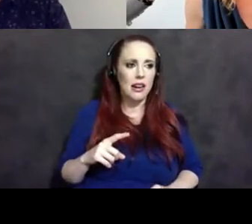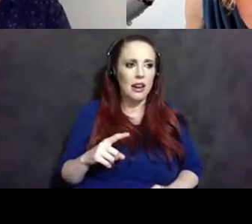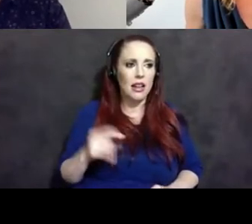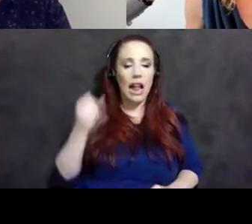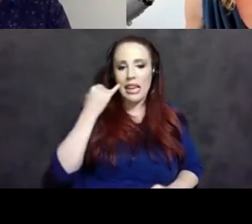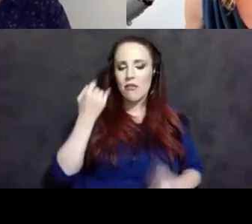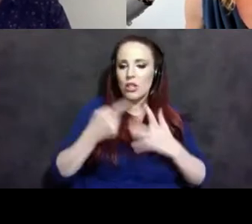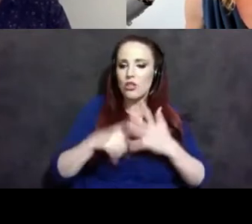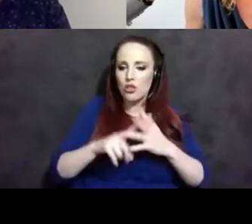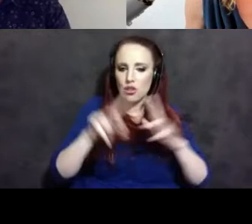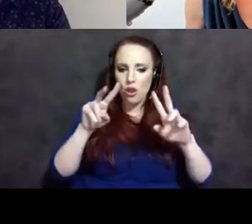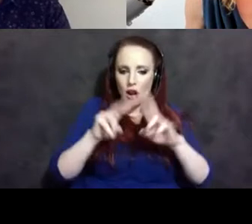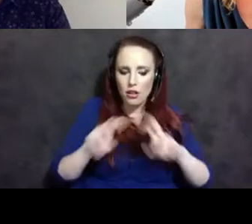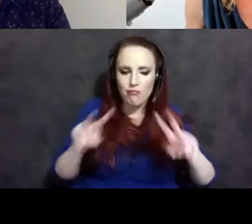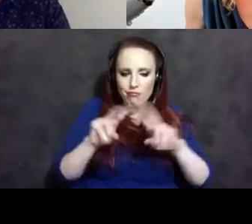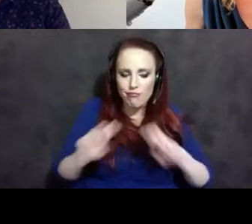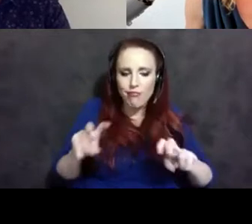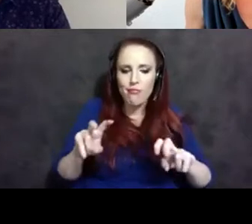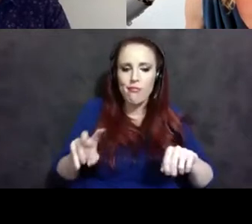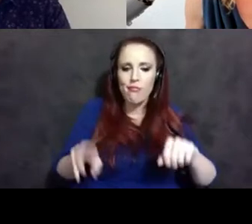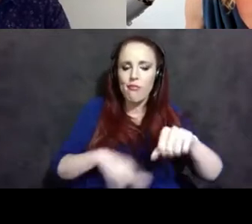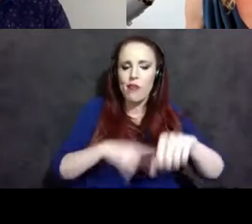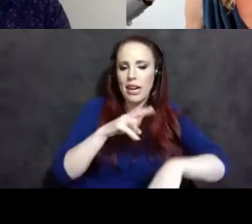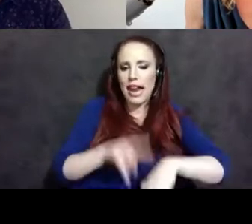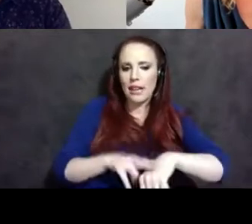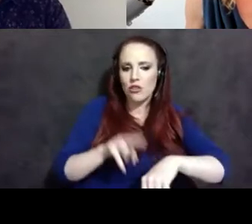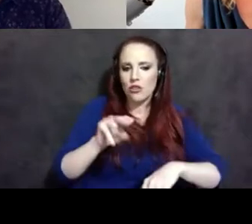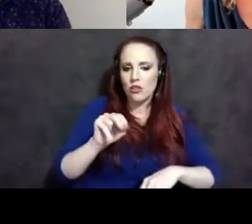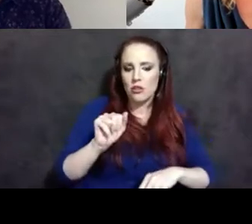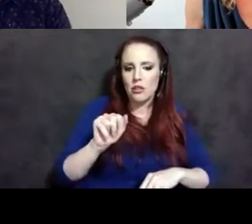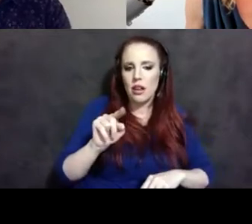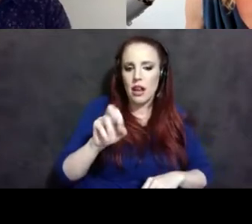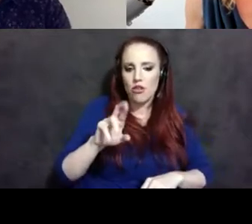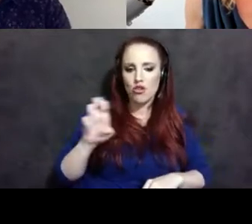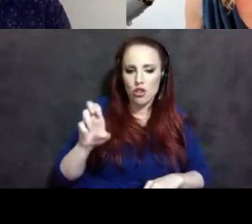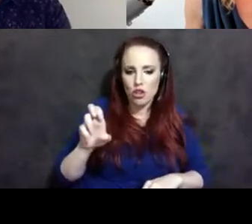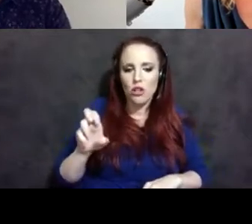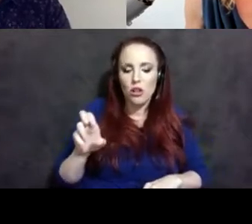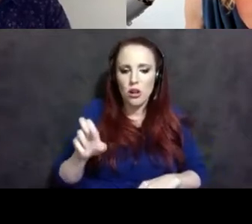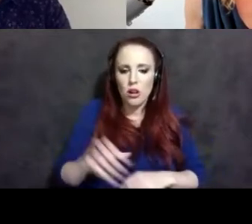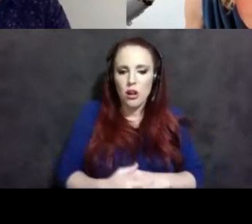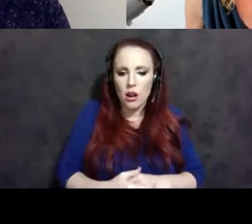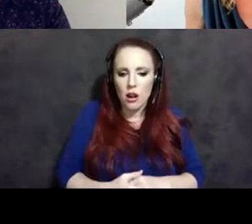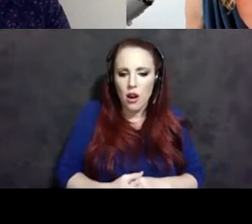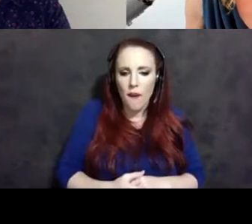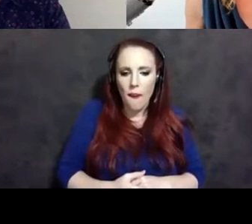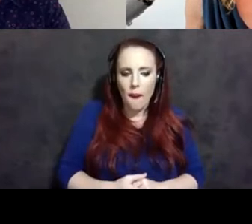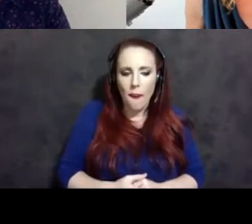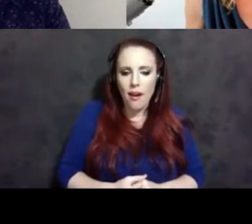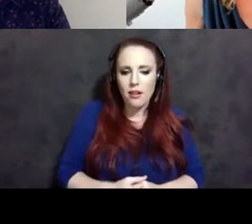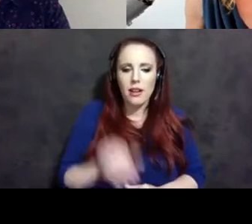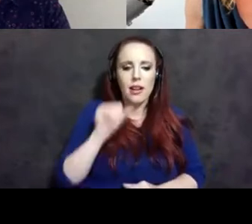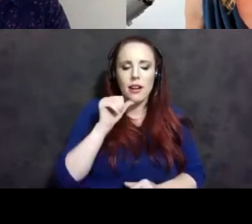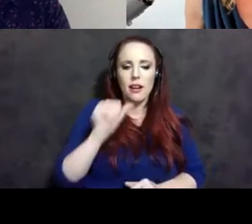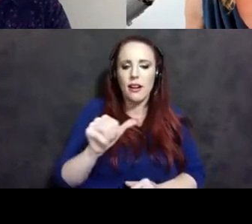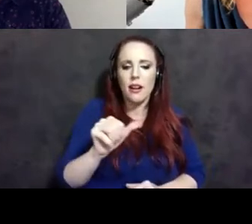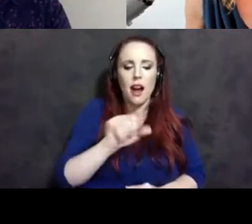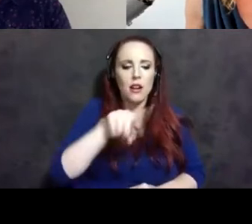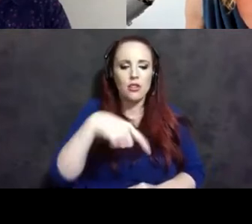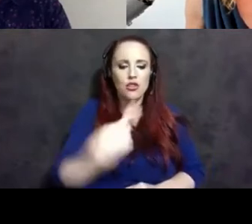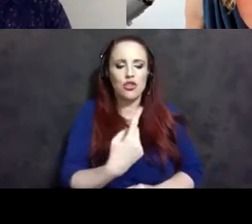like, the nature, we realize it's not just the police that are performing the violence